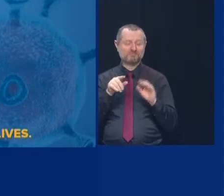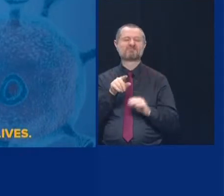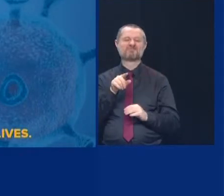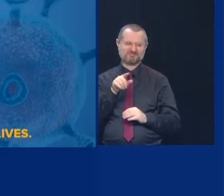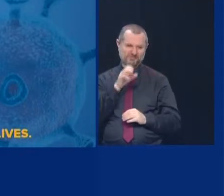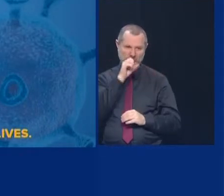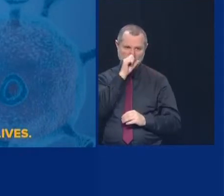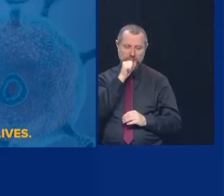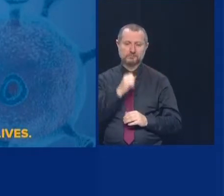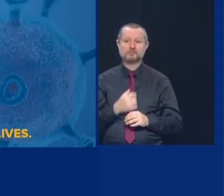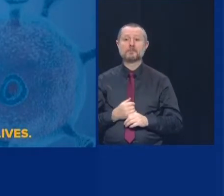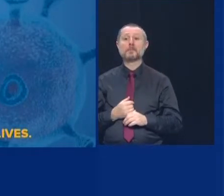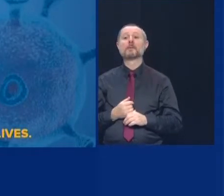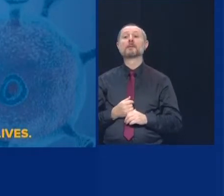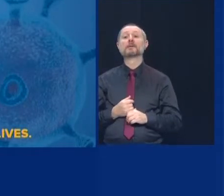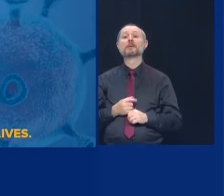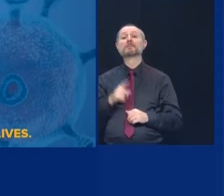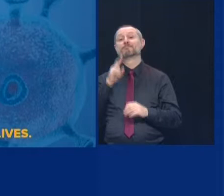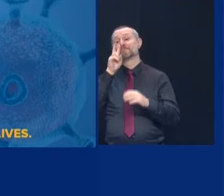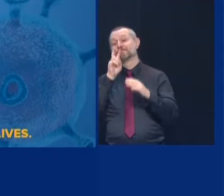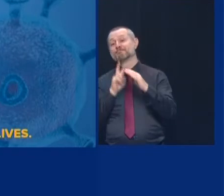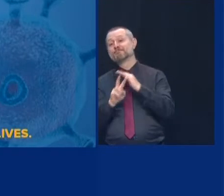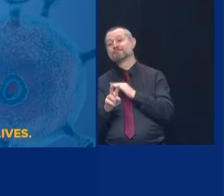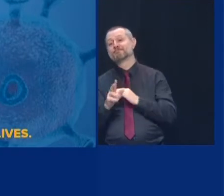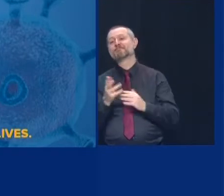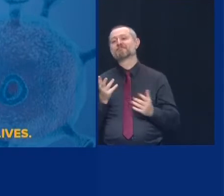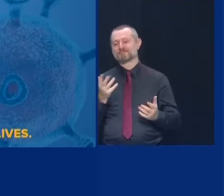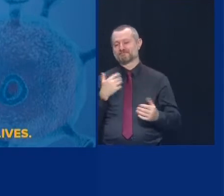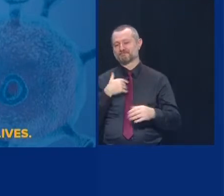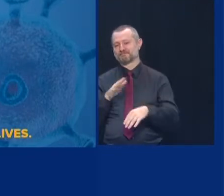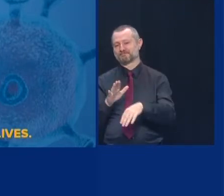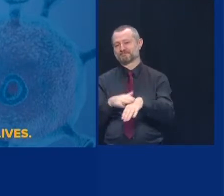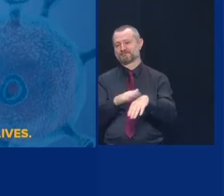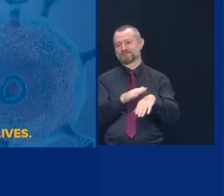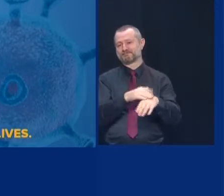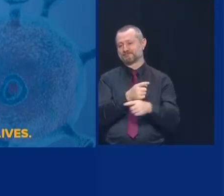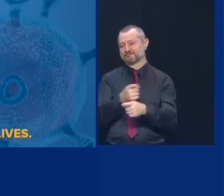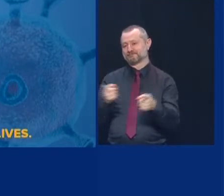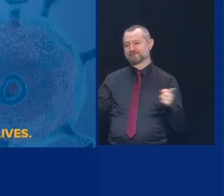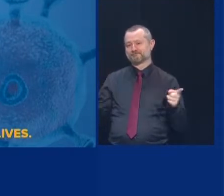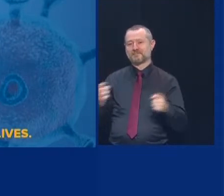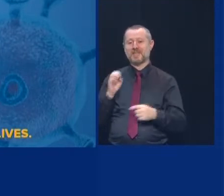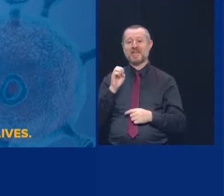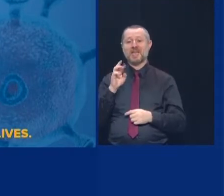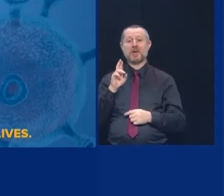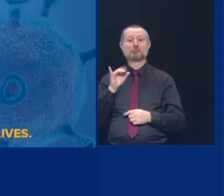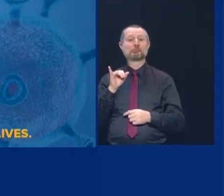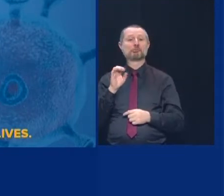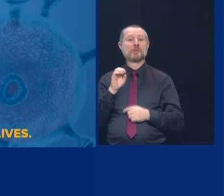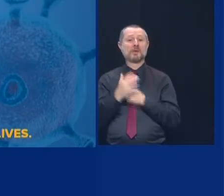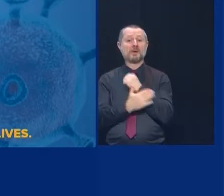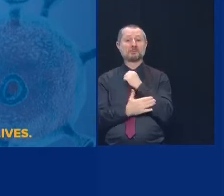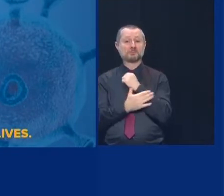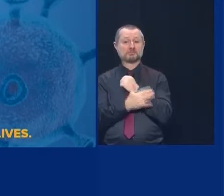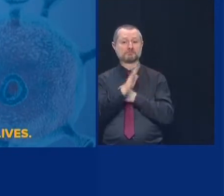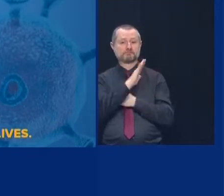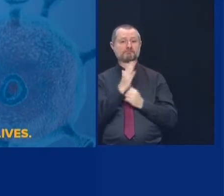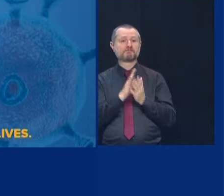IN MONROE, PARTS OF ROCHESTER, BRIGHTON BECOME AN ORANGE ZONE.